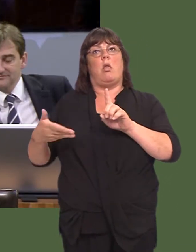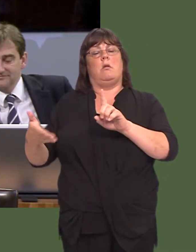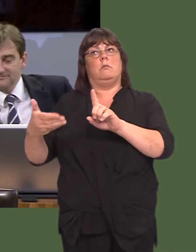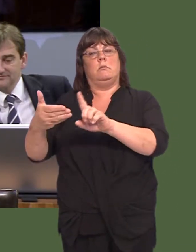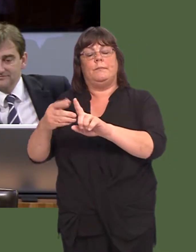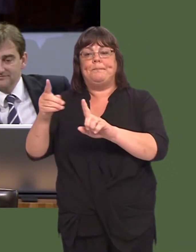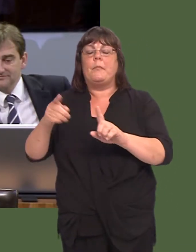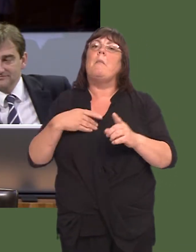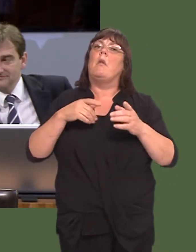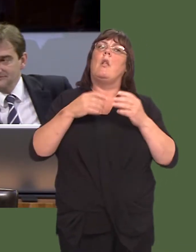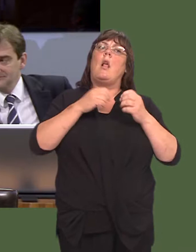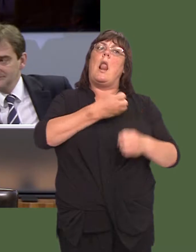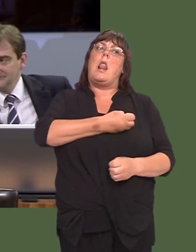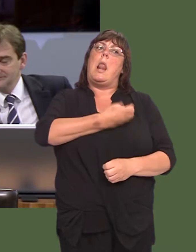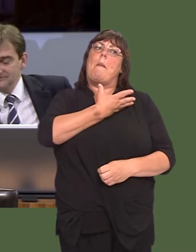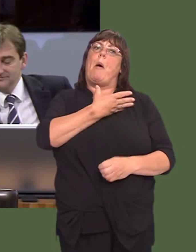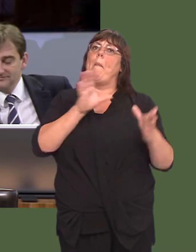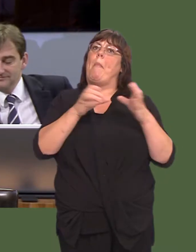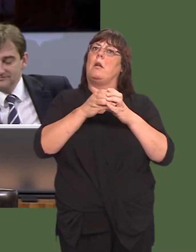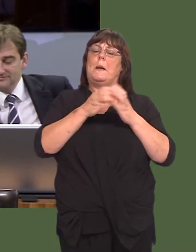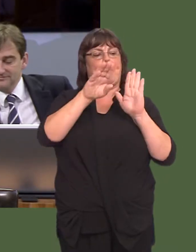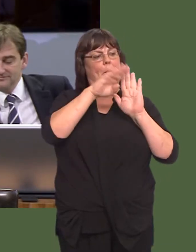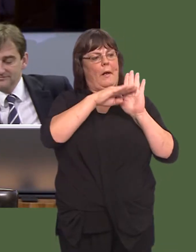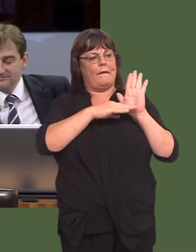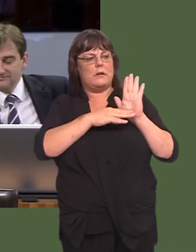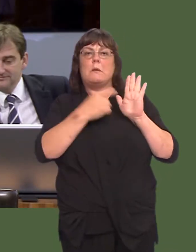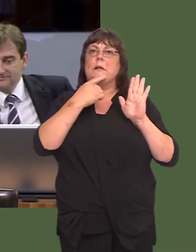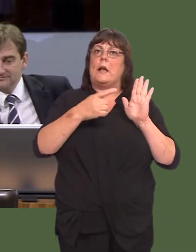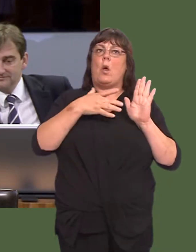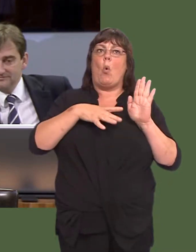But, in the manifesto that the Labour Party brought forward today, it talks of abolishing